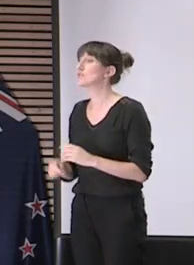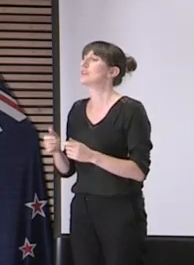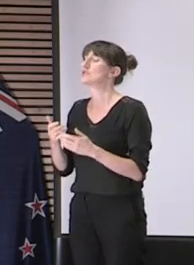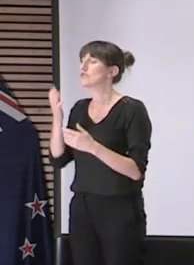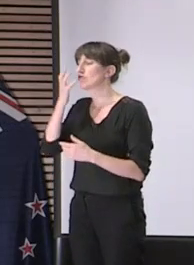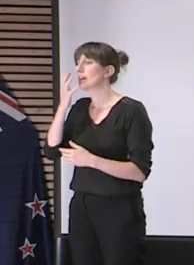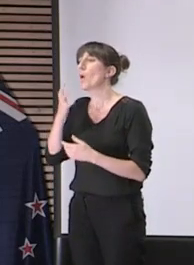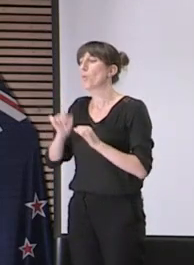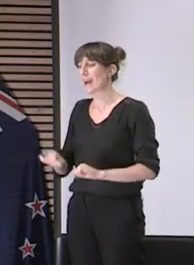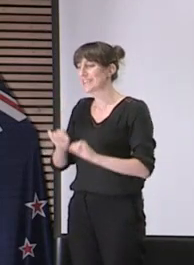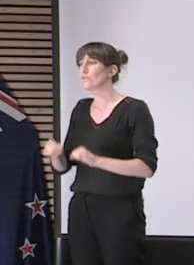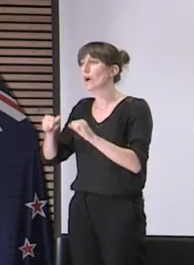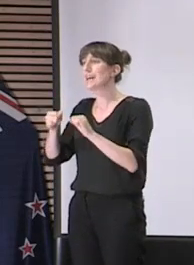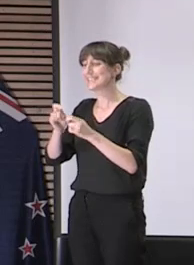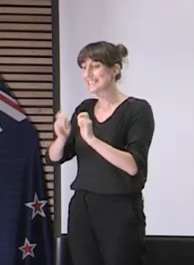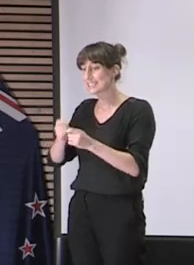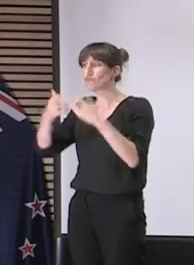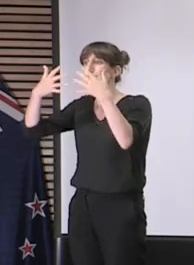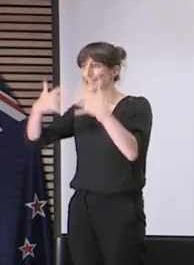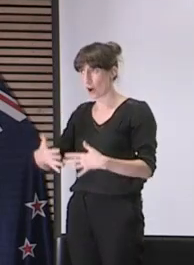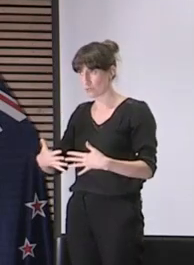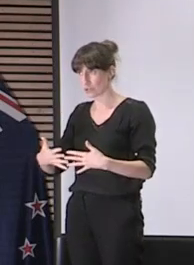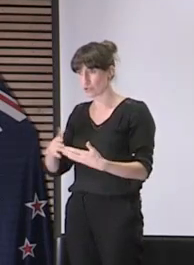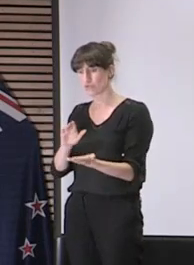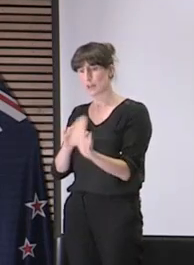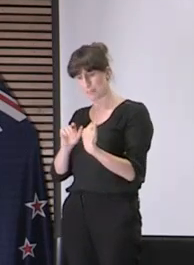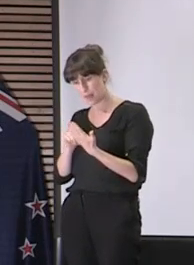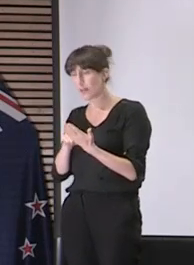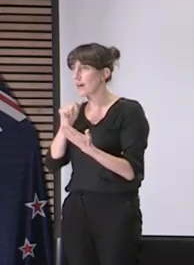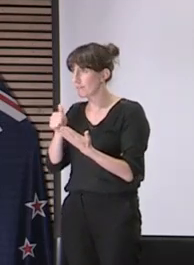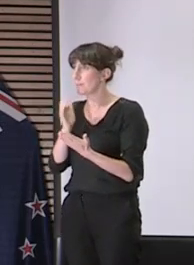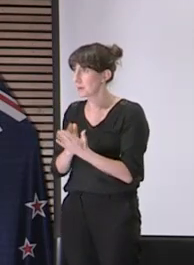have had a couple of reports, including via the Prime